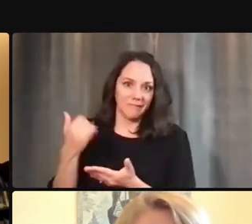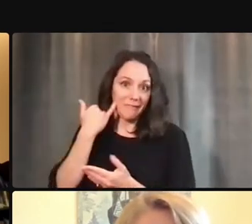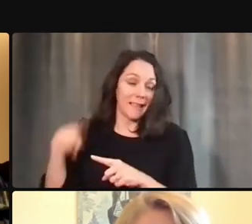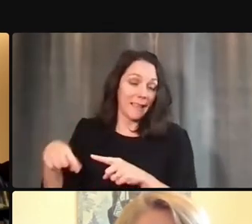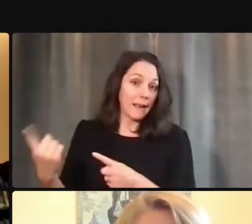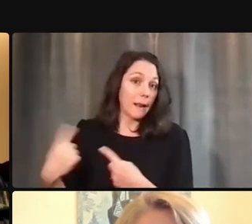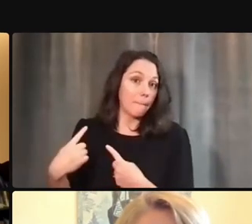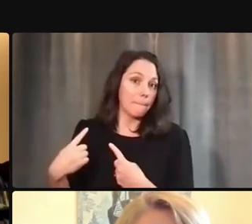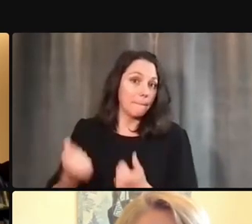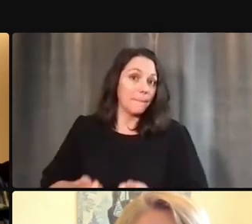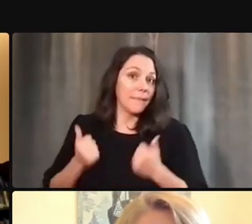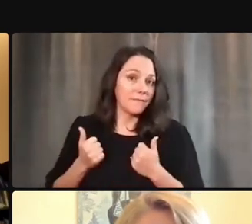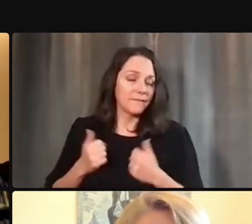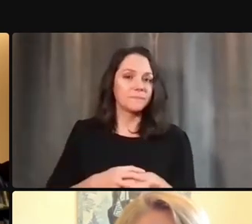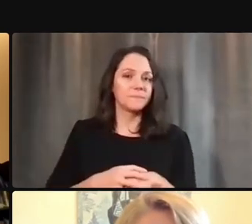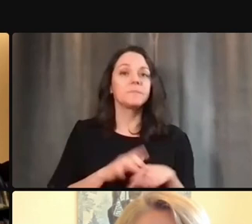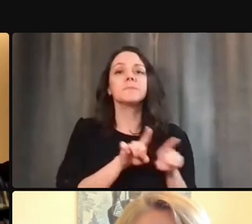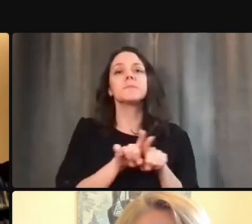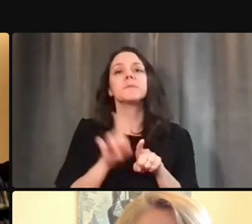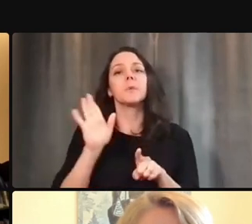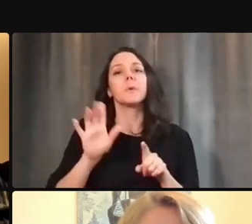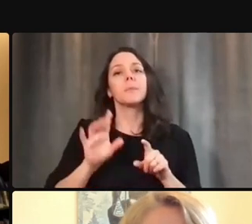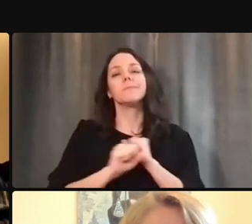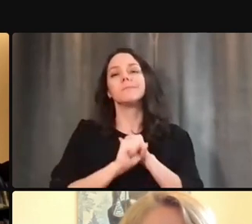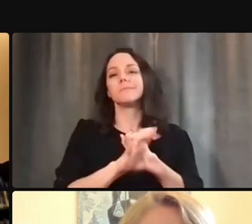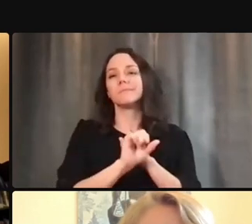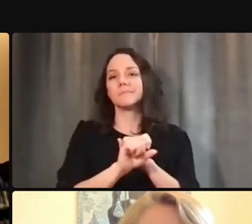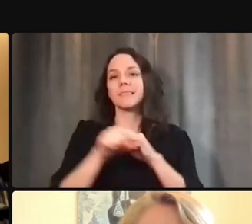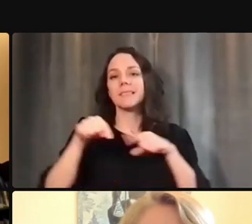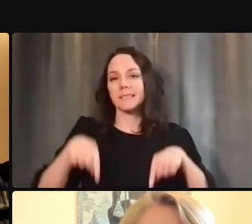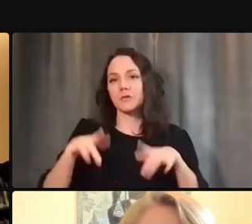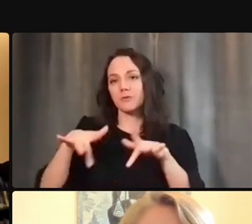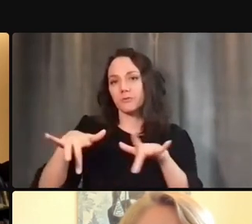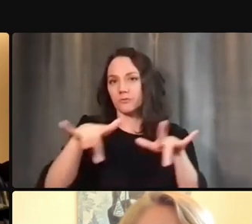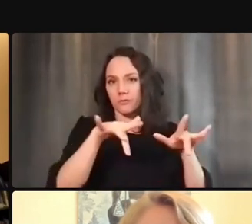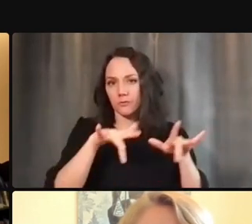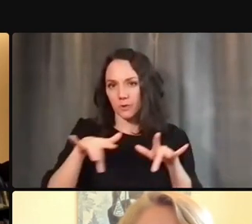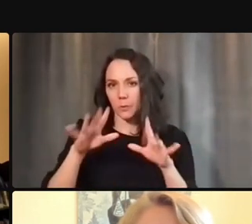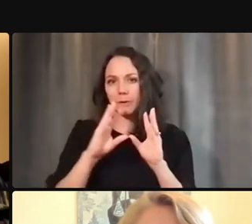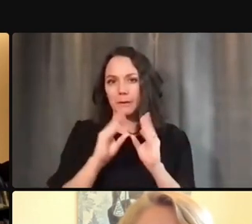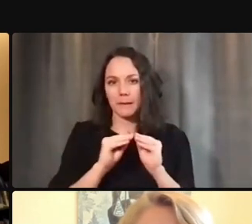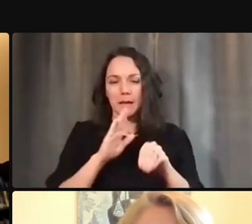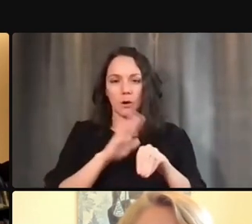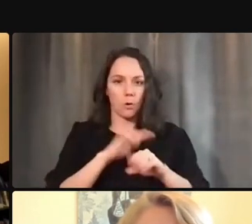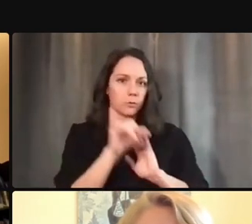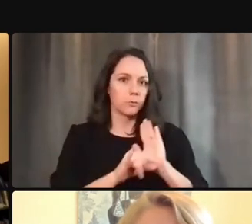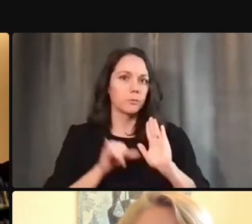We also will be broadcasting this recorded session on YouTube and so we hope that you